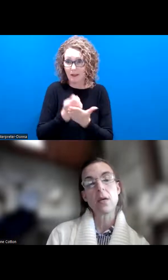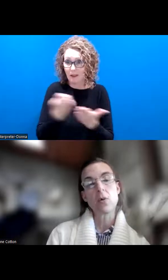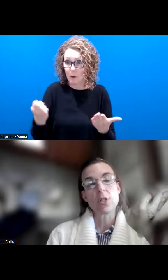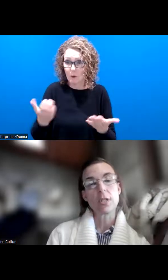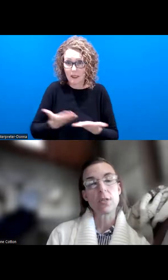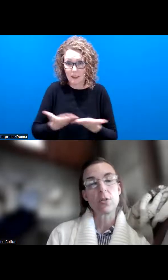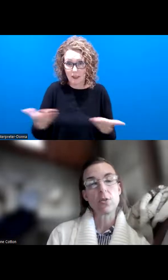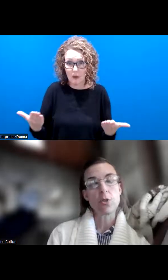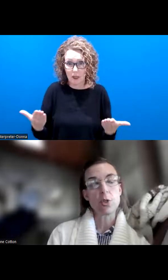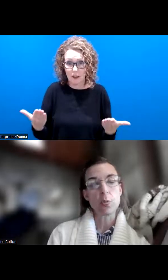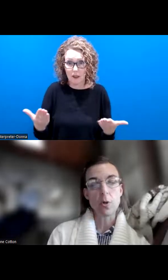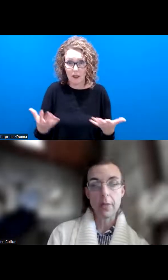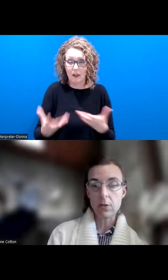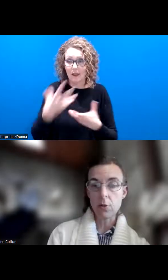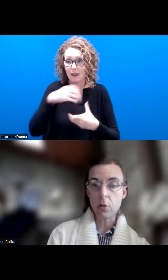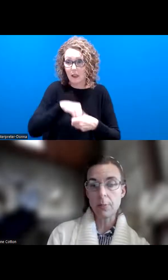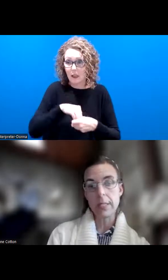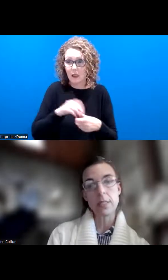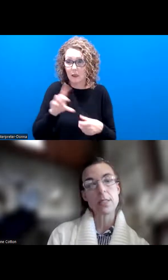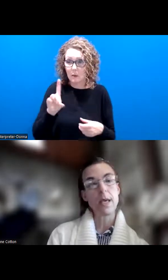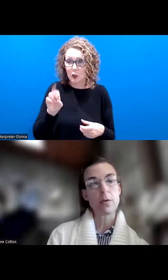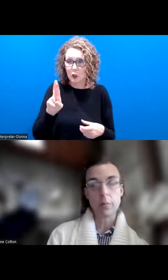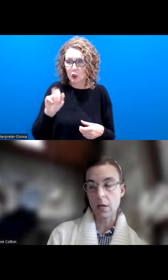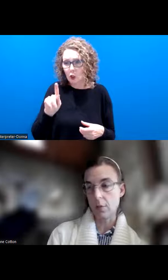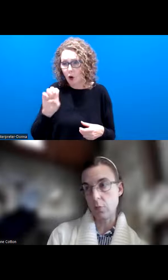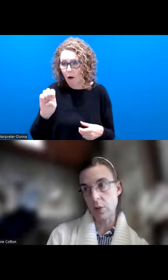I have found a great resource that helps combat that. So before this